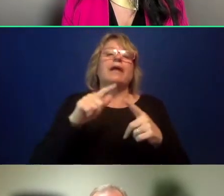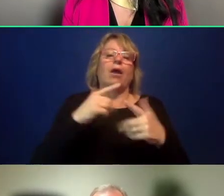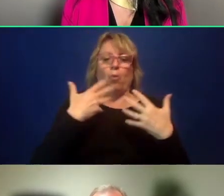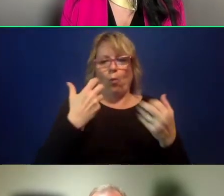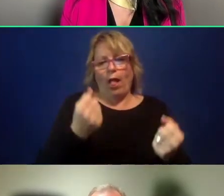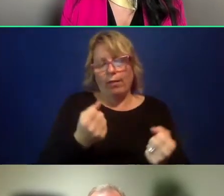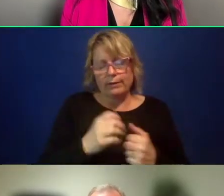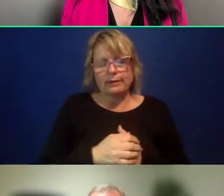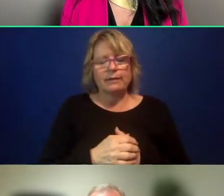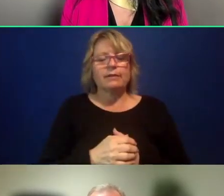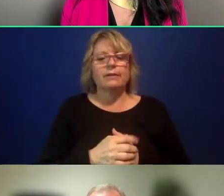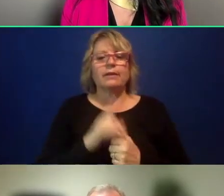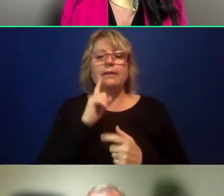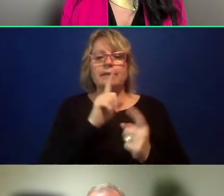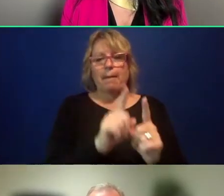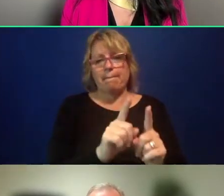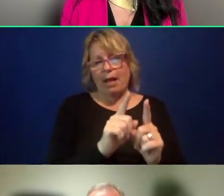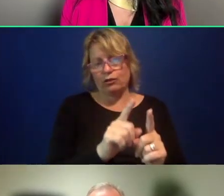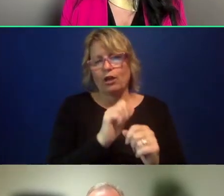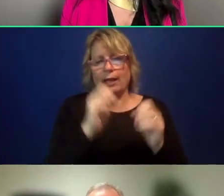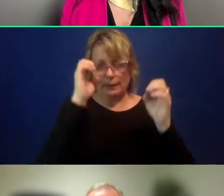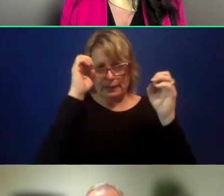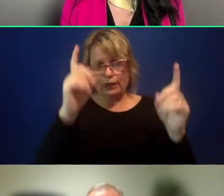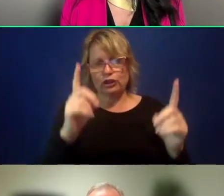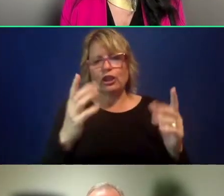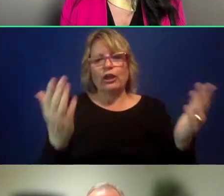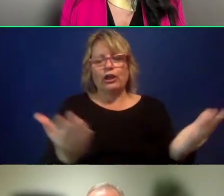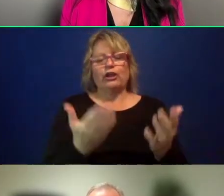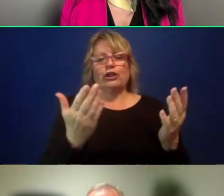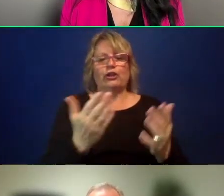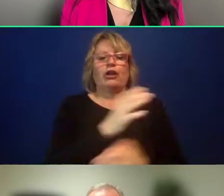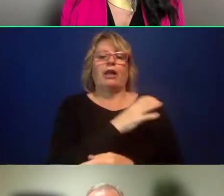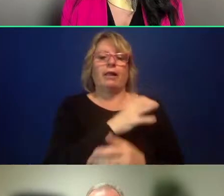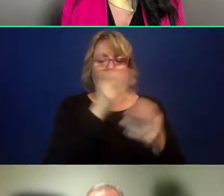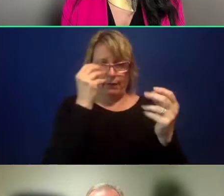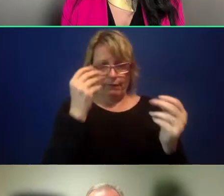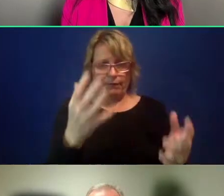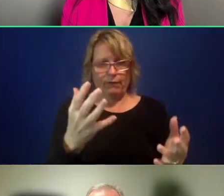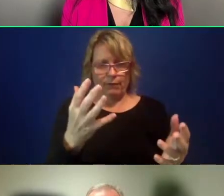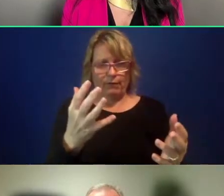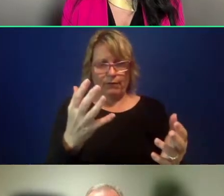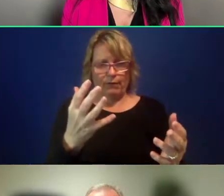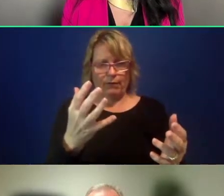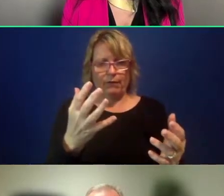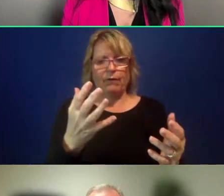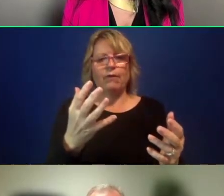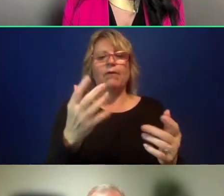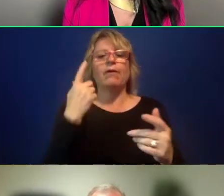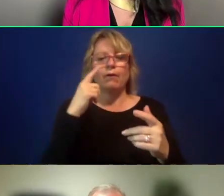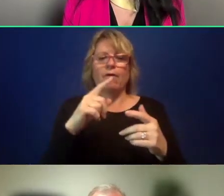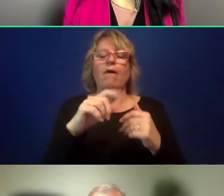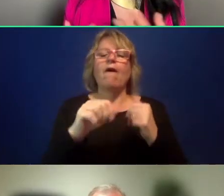he serves as a mentor and an educator here for our Clinical Informatics Fellows and junior faculty,